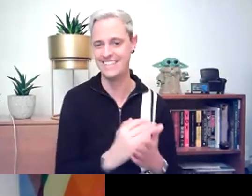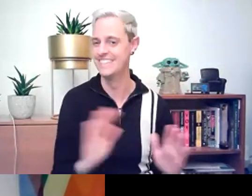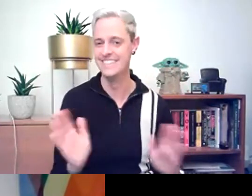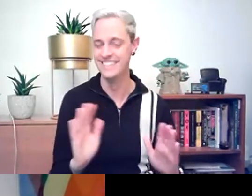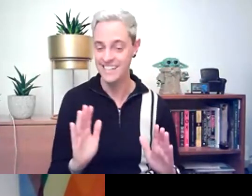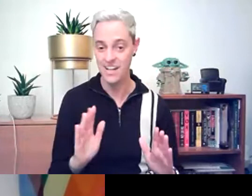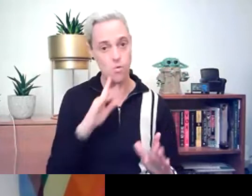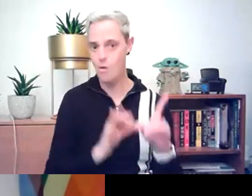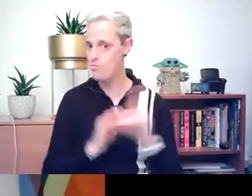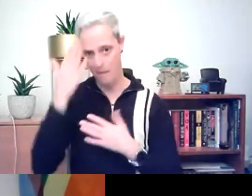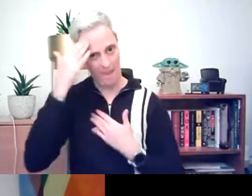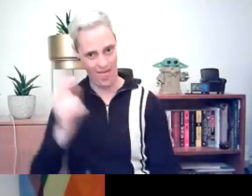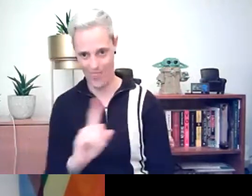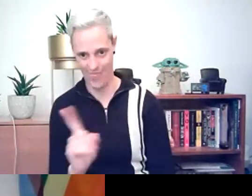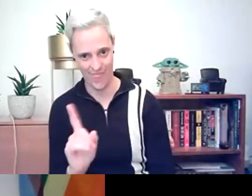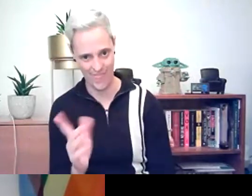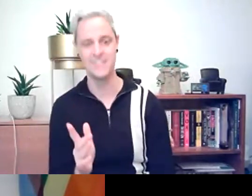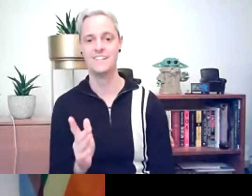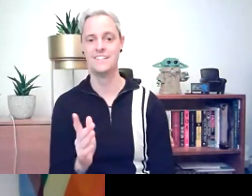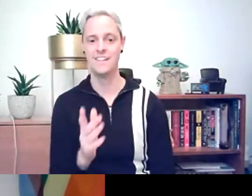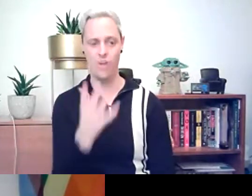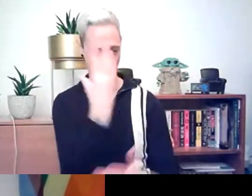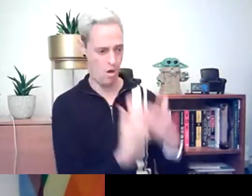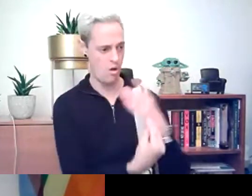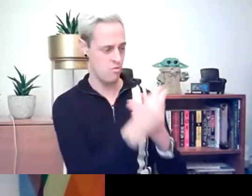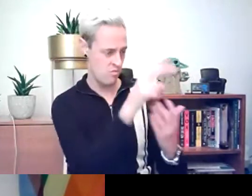health, it doesn't seem. I don't know what I don't know anyone who's ever bought anything